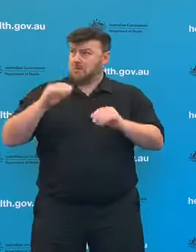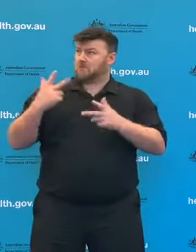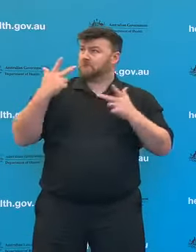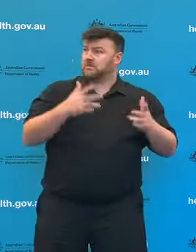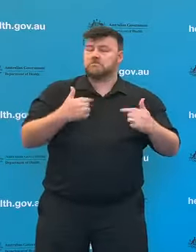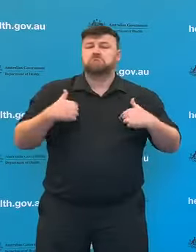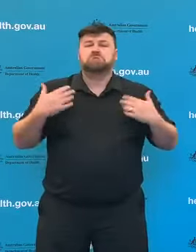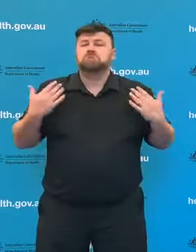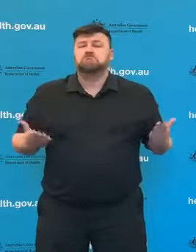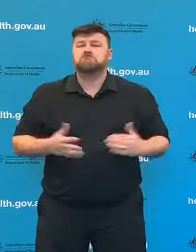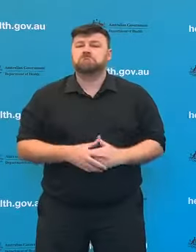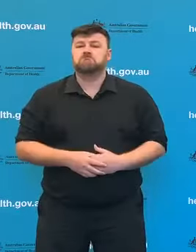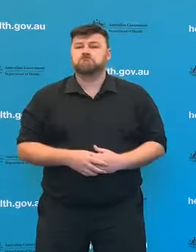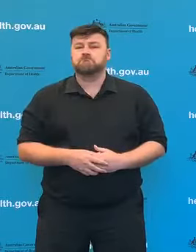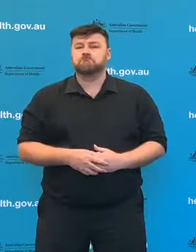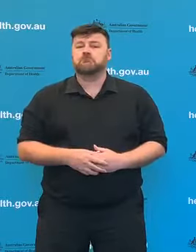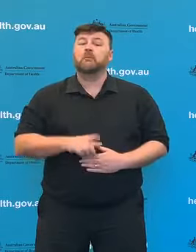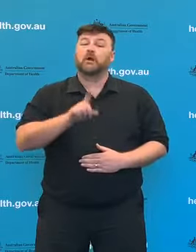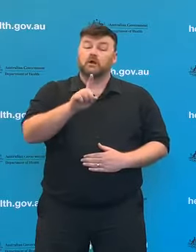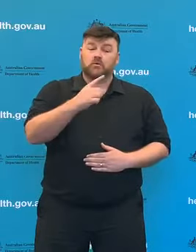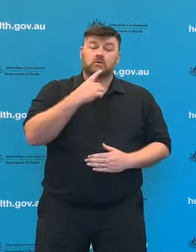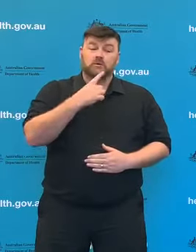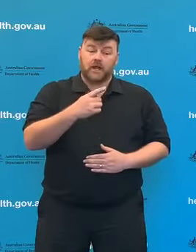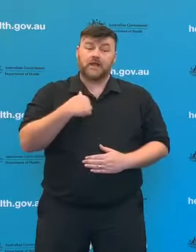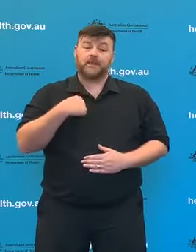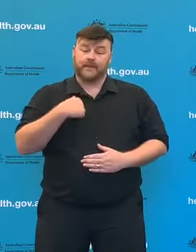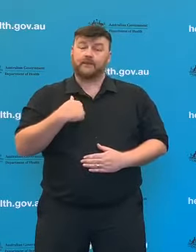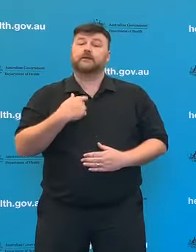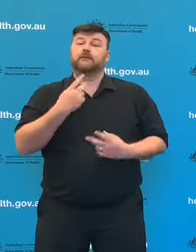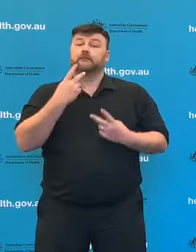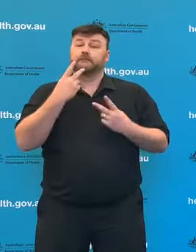you're alluding that visits do take place in person. So